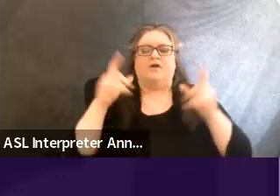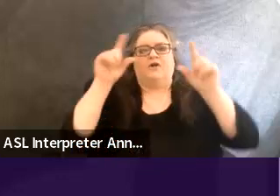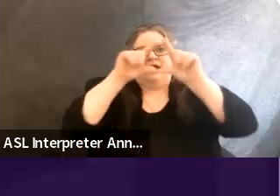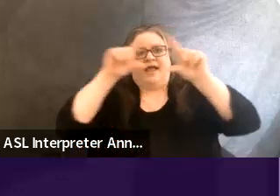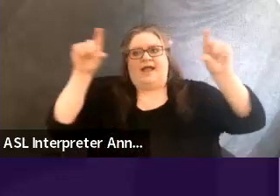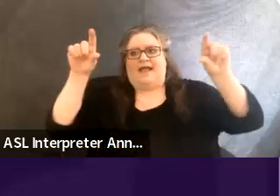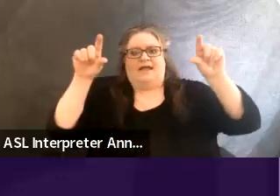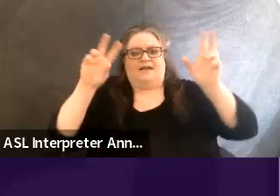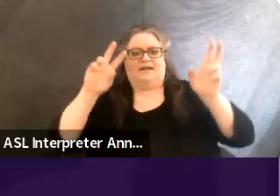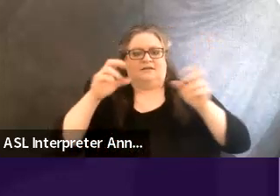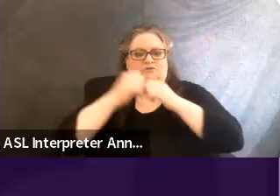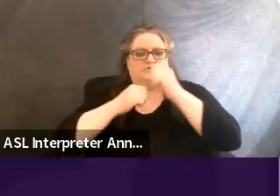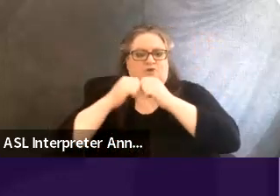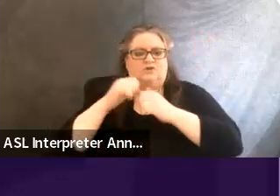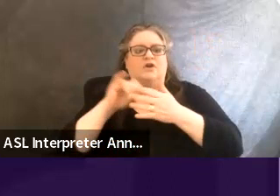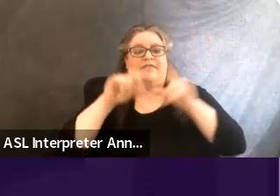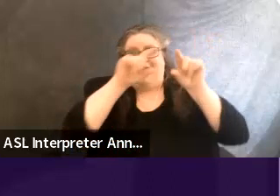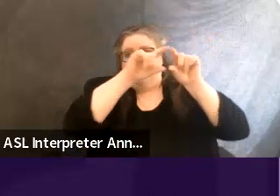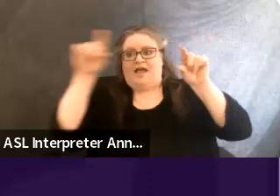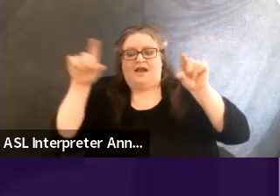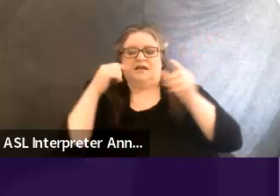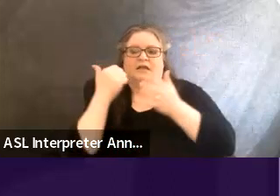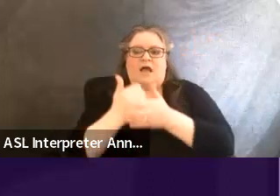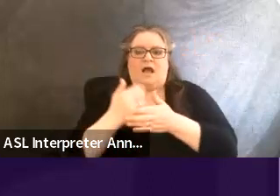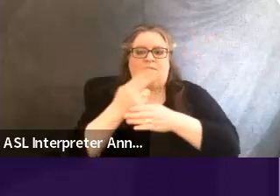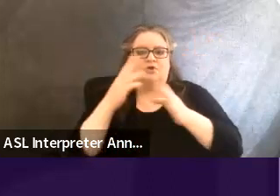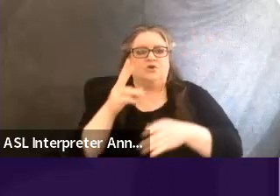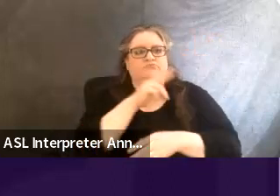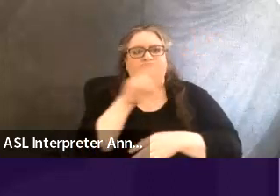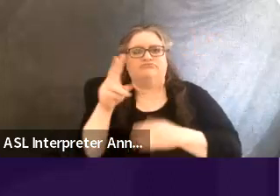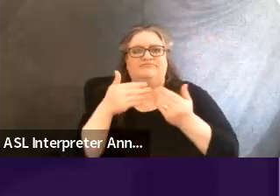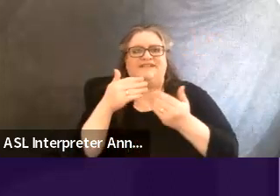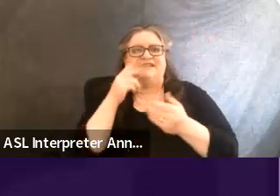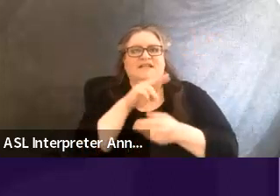Headings provide a way for users to easily scan the content of the page